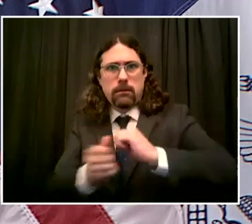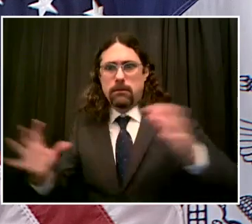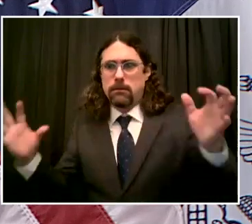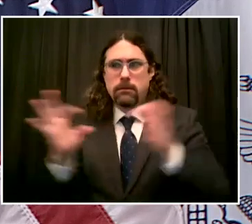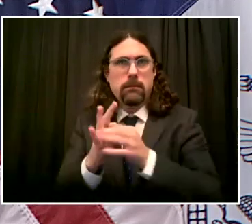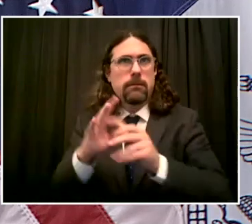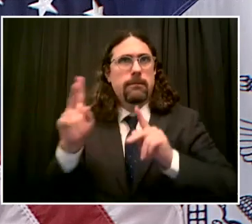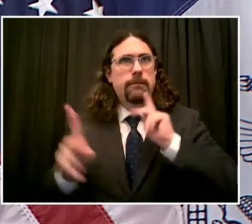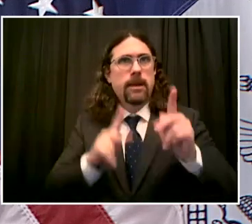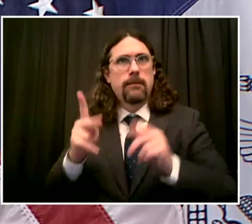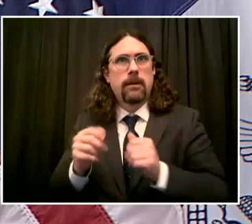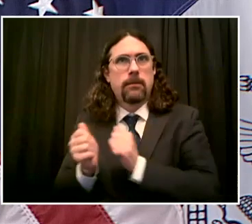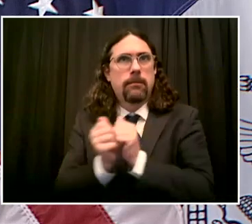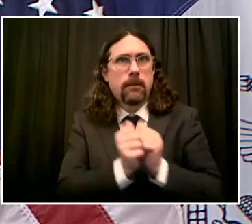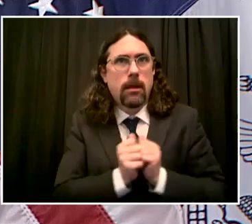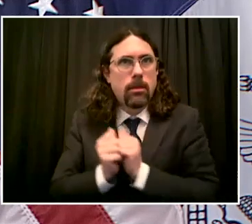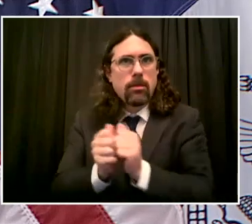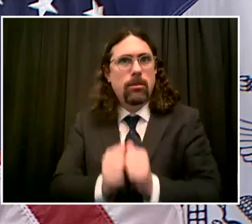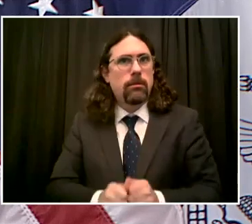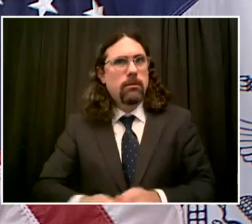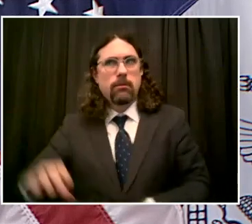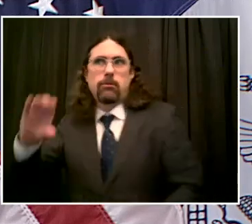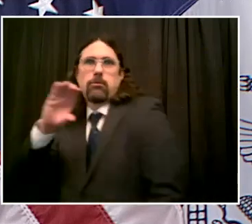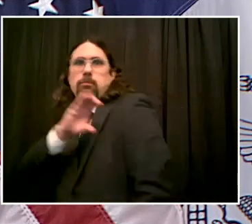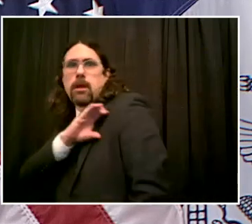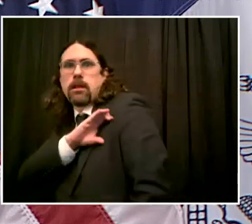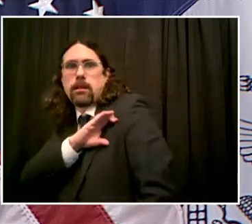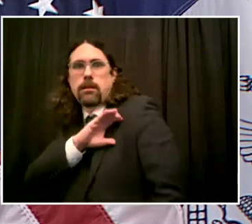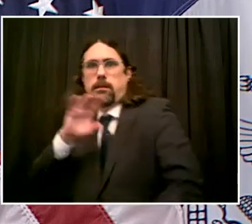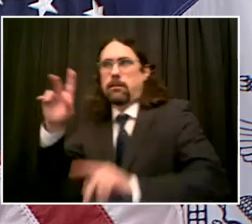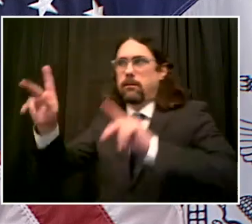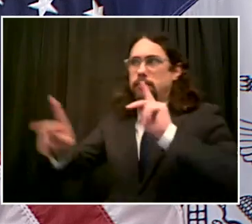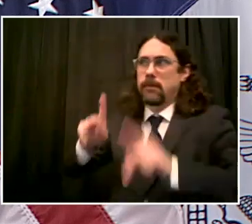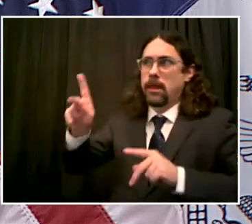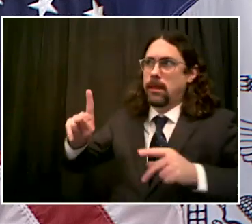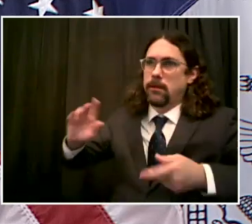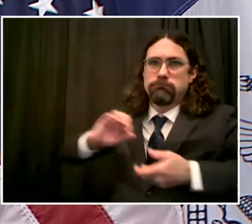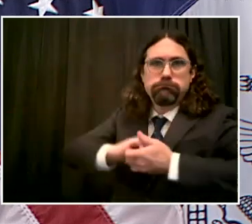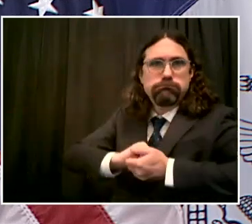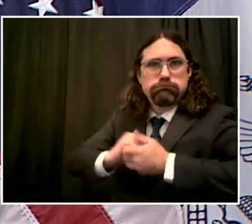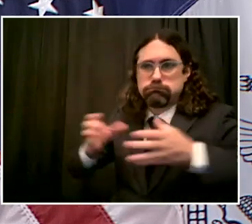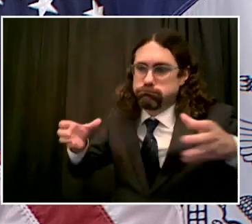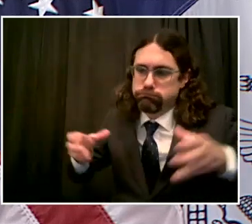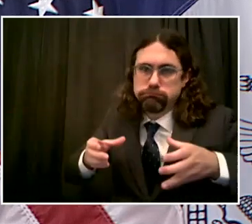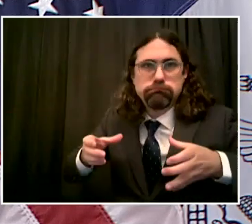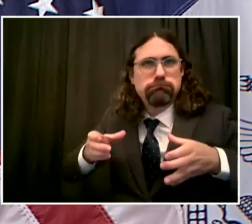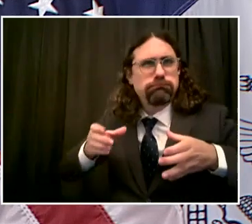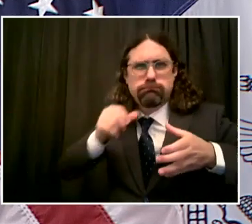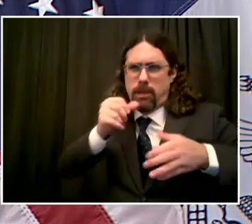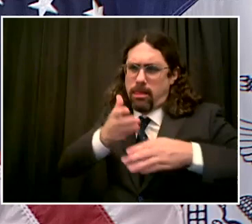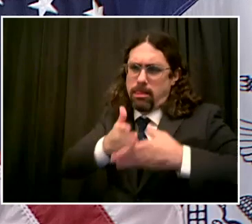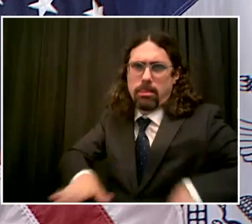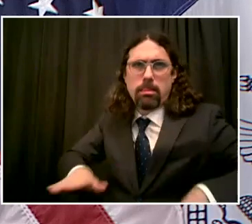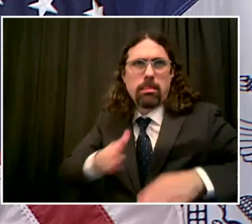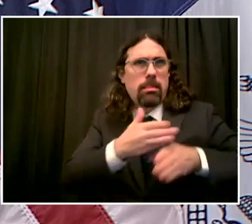SUCCEED AND THEY WANT TO WORK WITH OUR POLICE. BY THE WAY, MORE AND MORE OF OUR POICLE FORCE IS